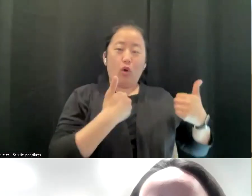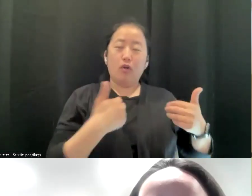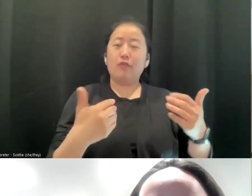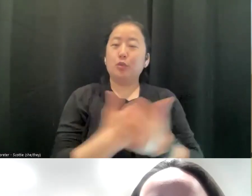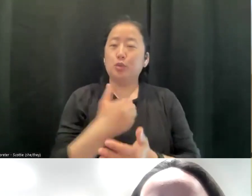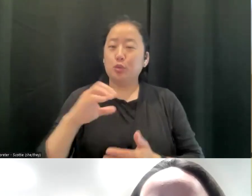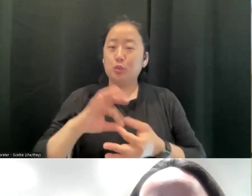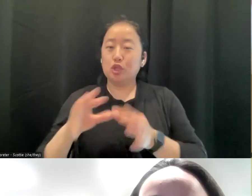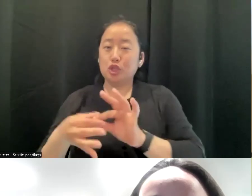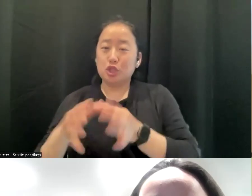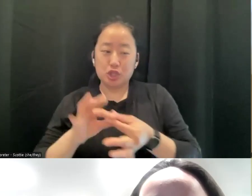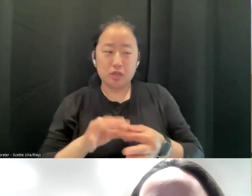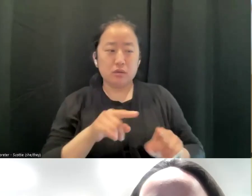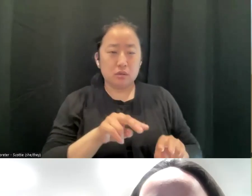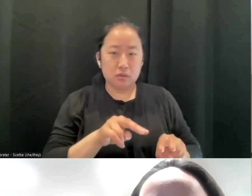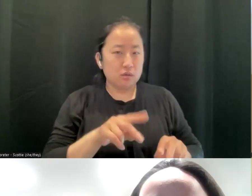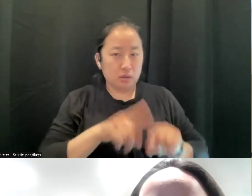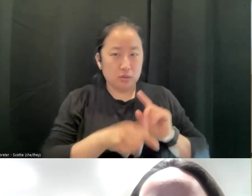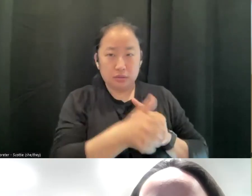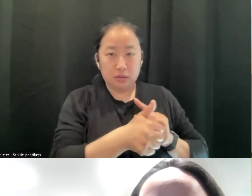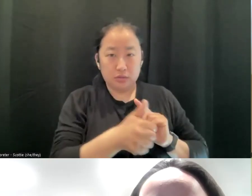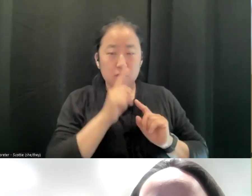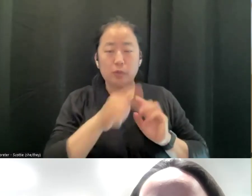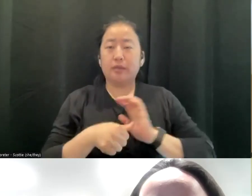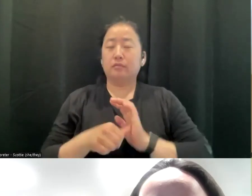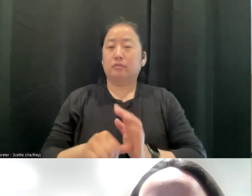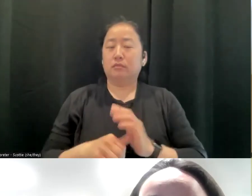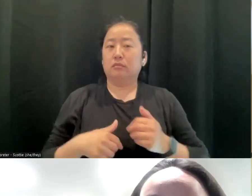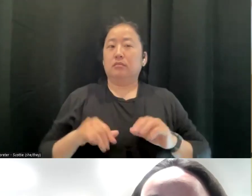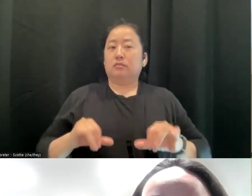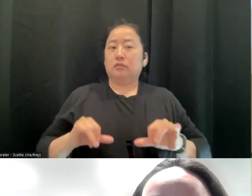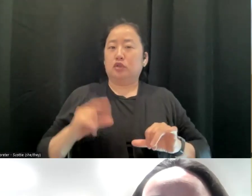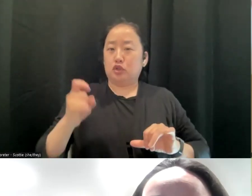So it did highlight the importance not only for everyone should always have a partner when